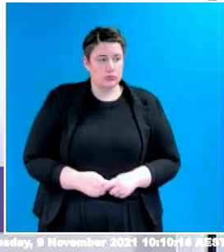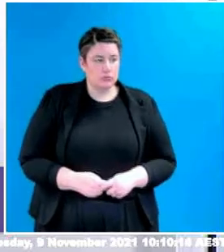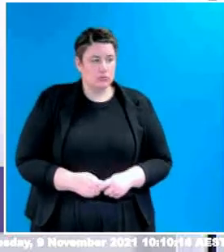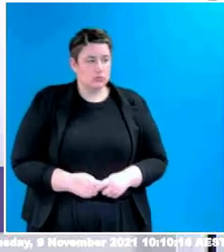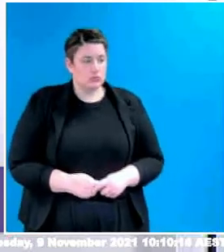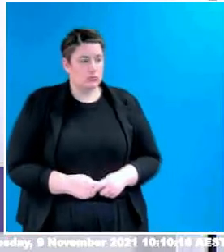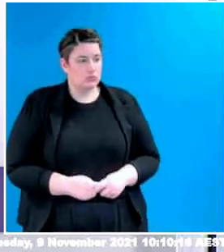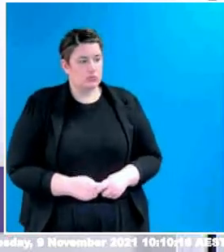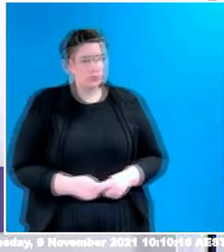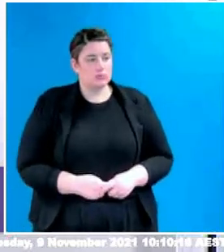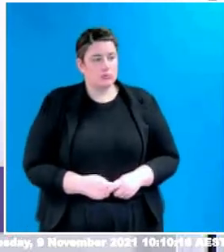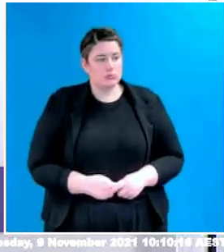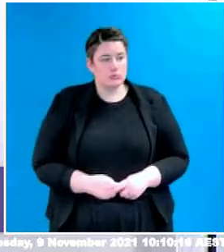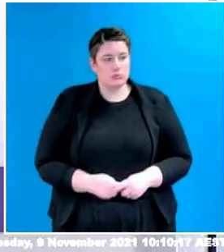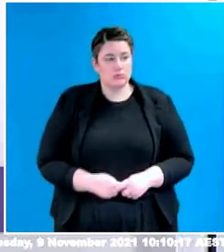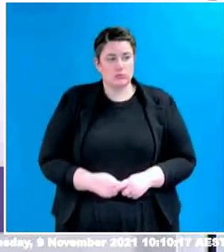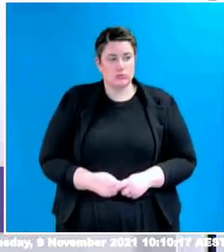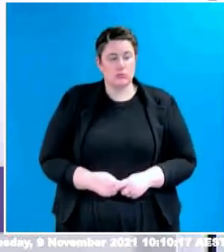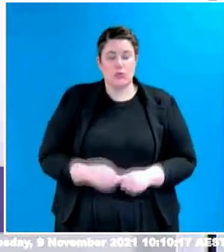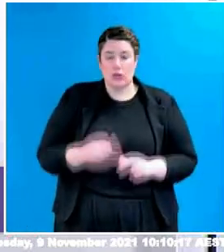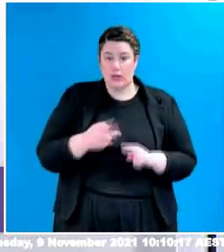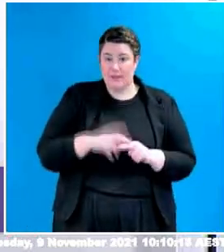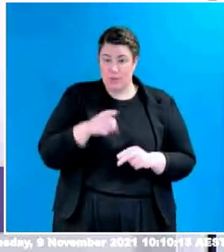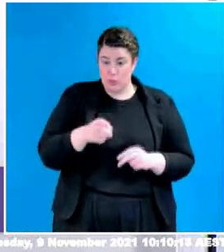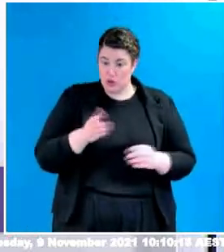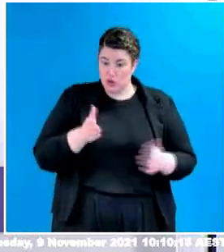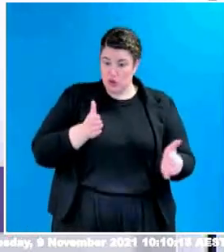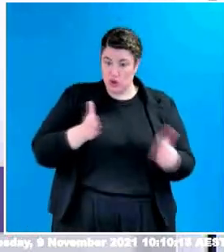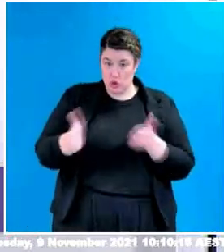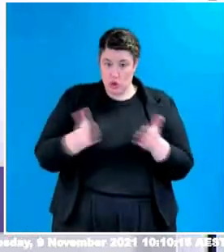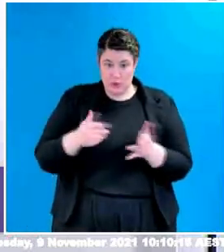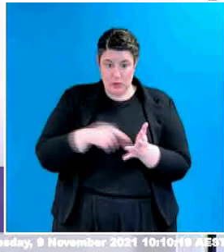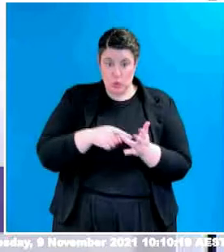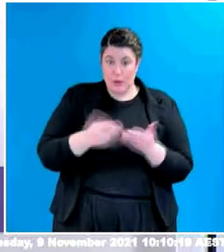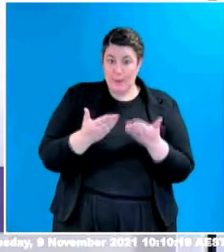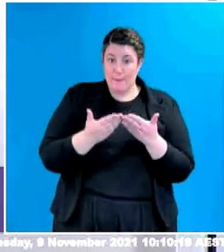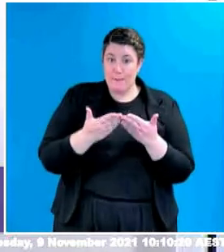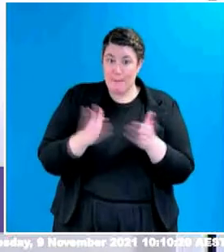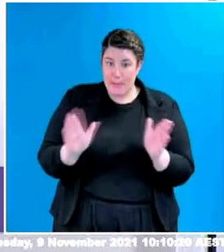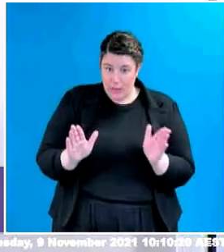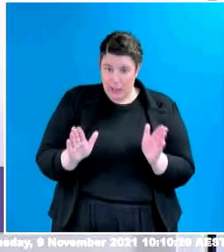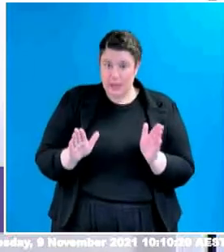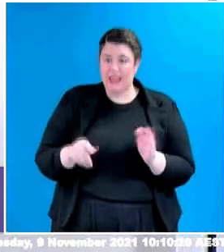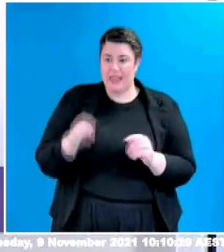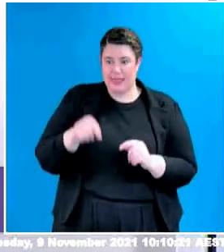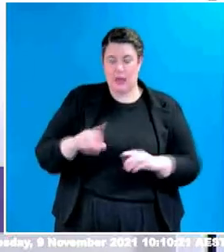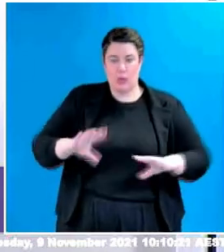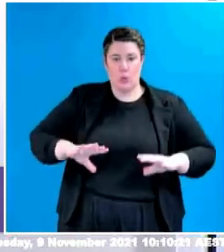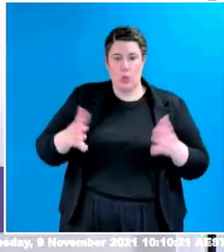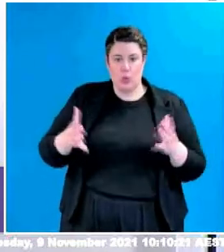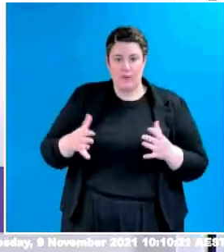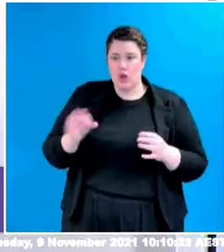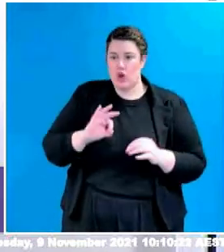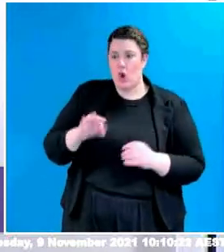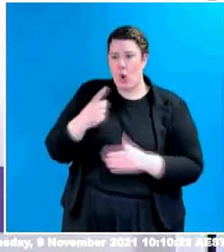around performing a public function, rather than simply the status of being a public entity?